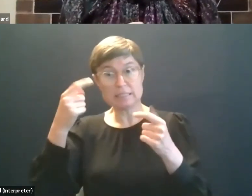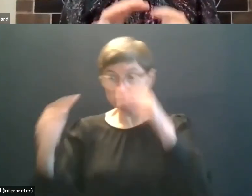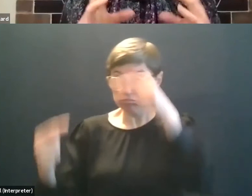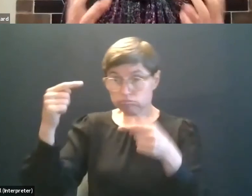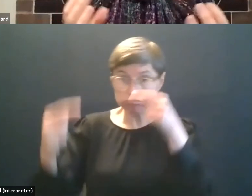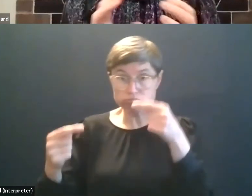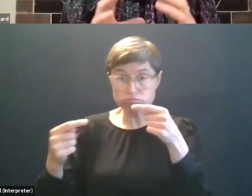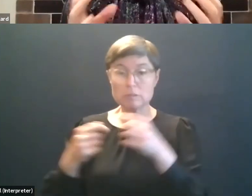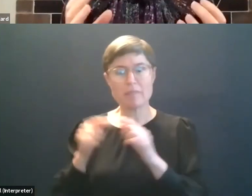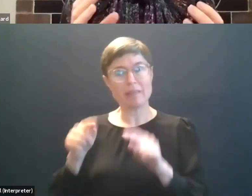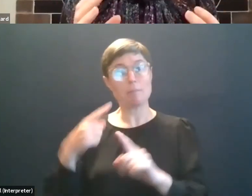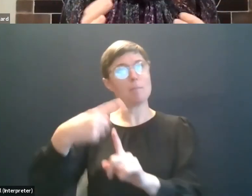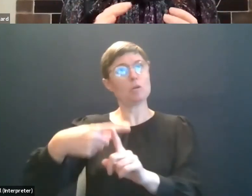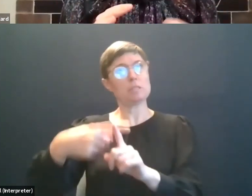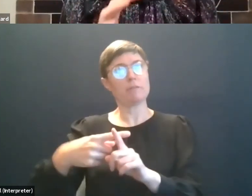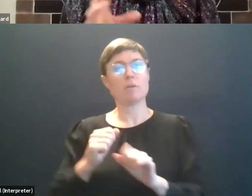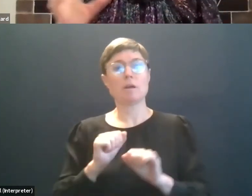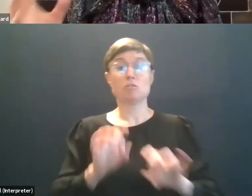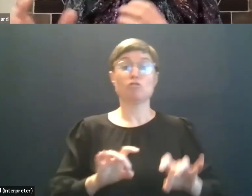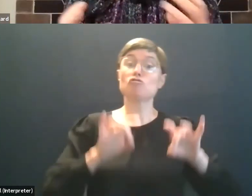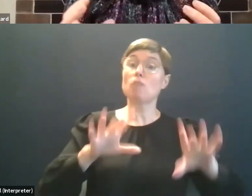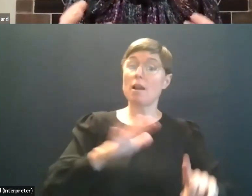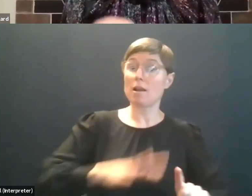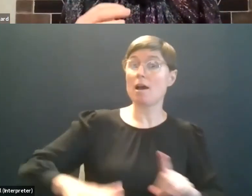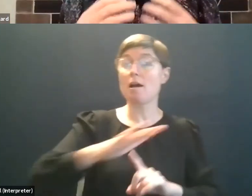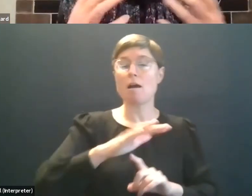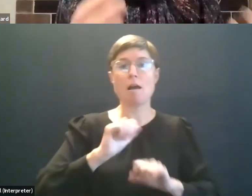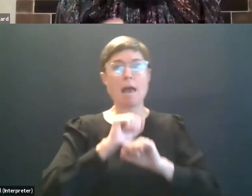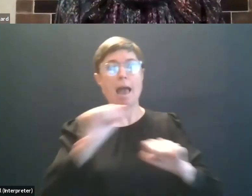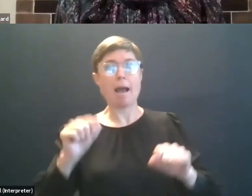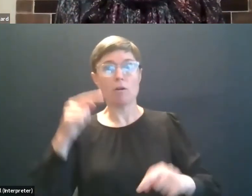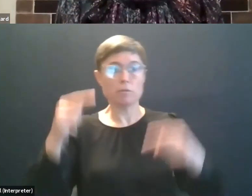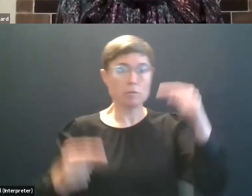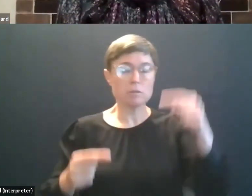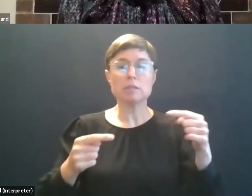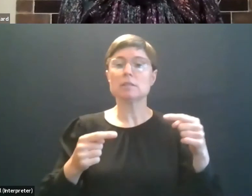you know, in our politics, I think that democratic testing then periodically goes through elections